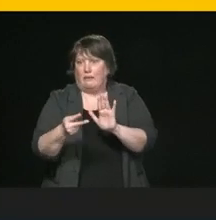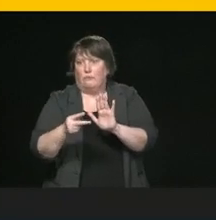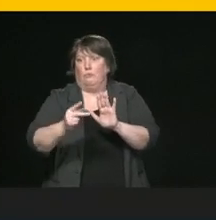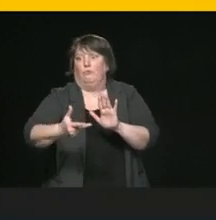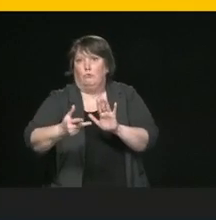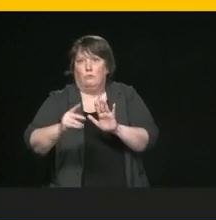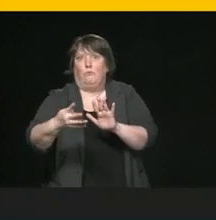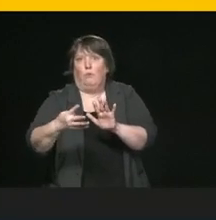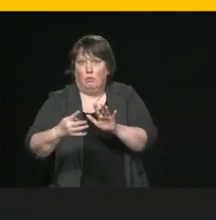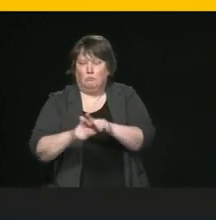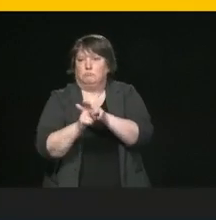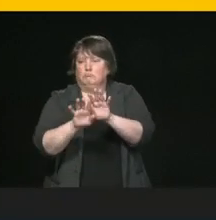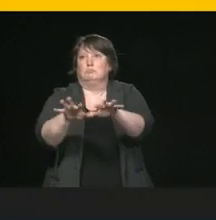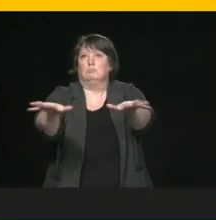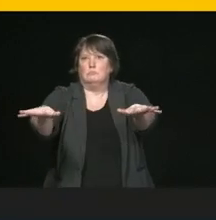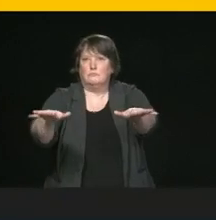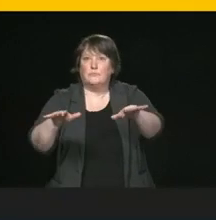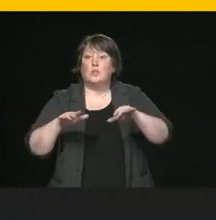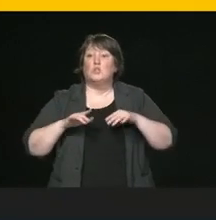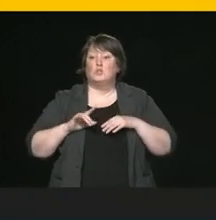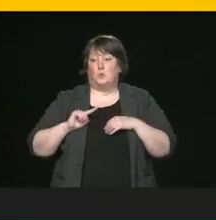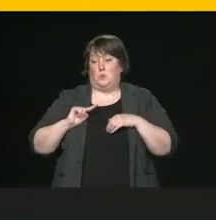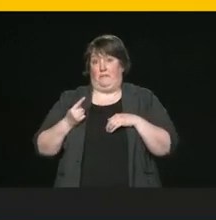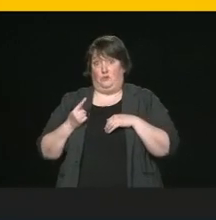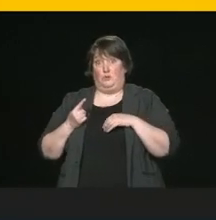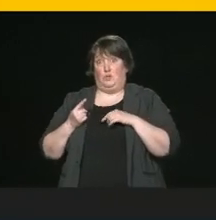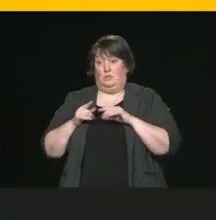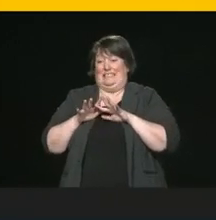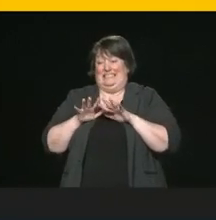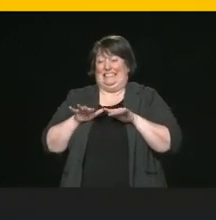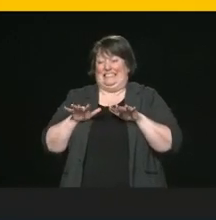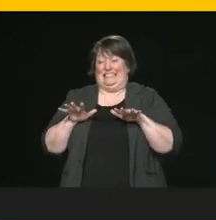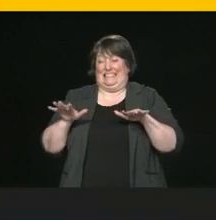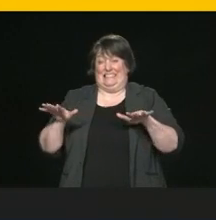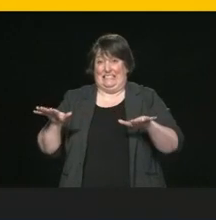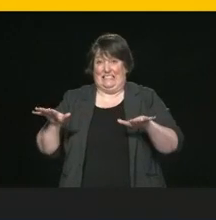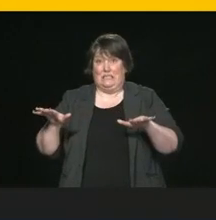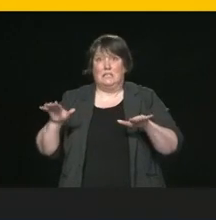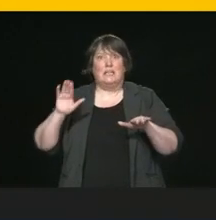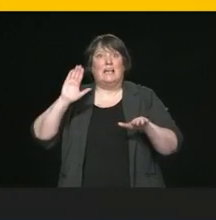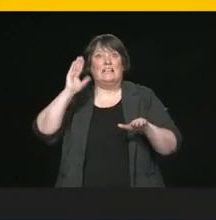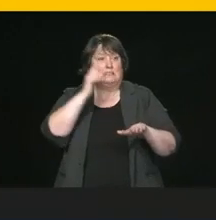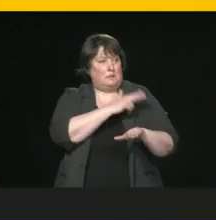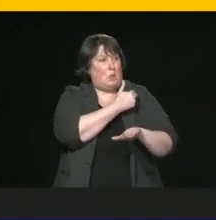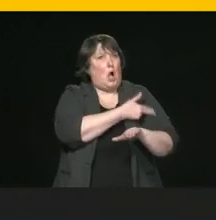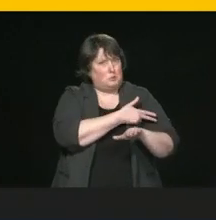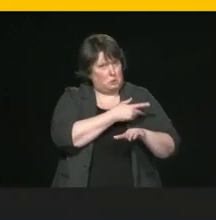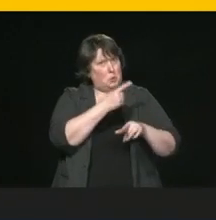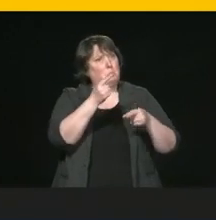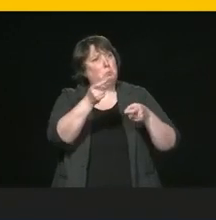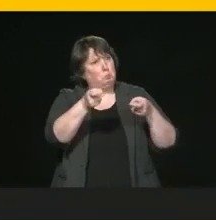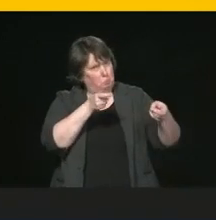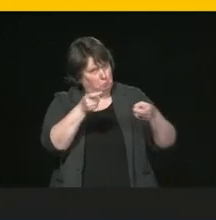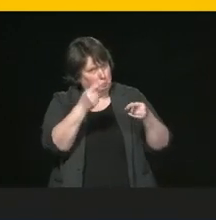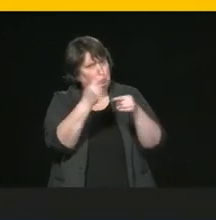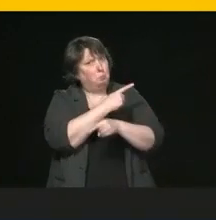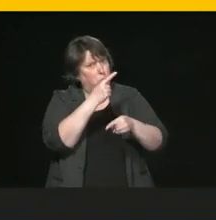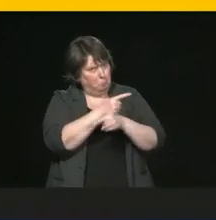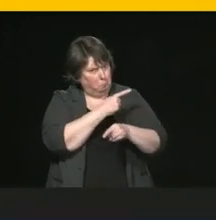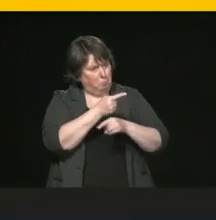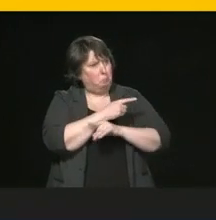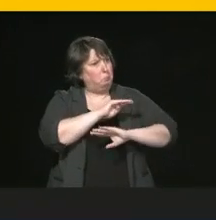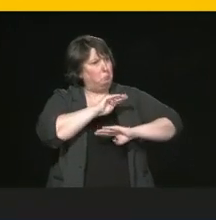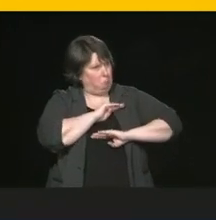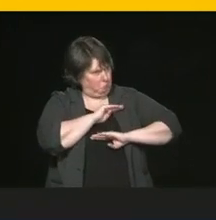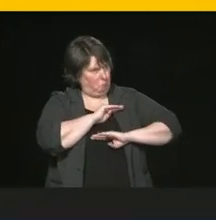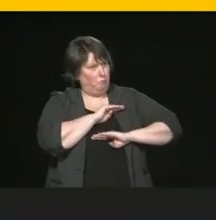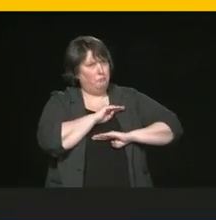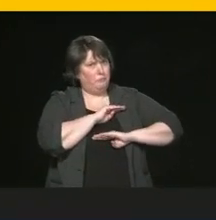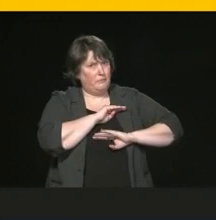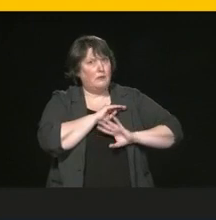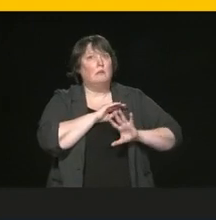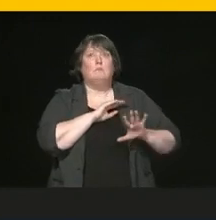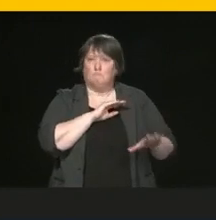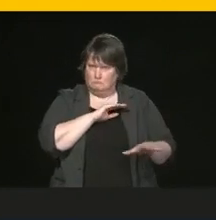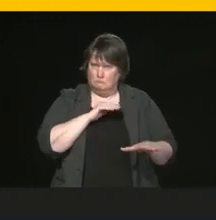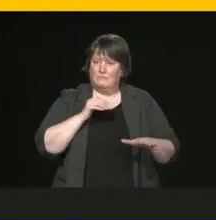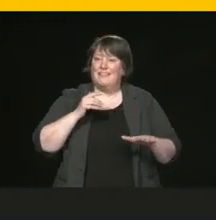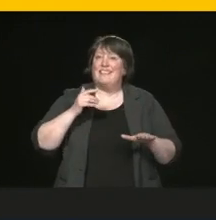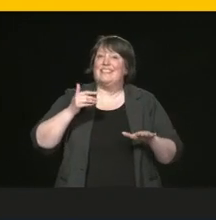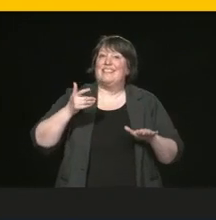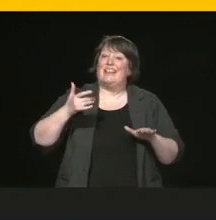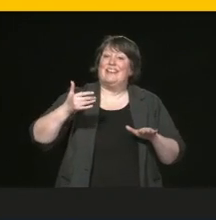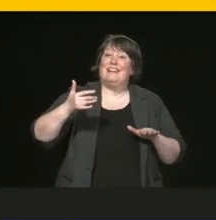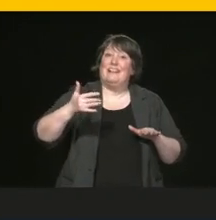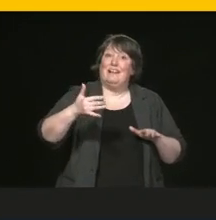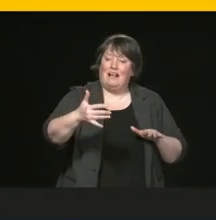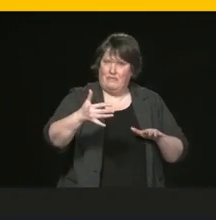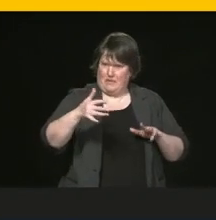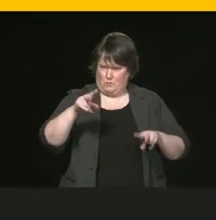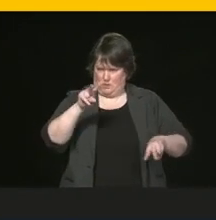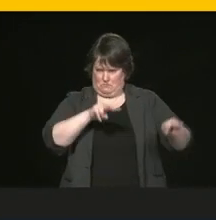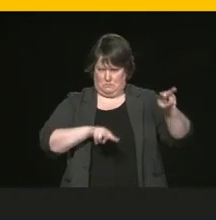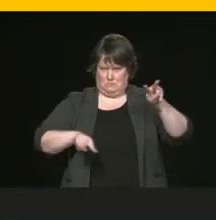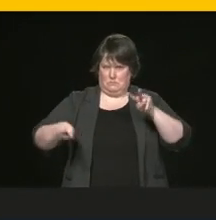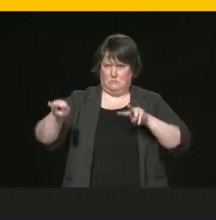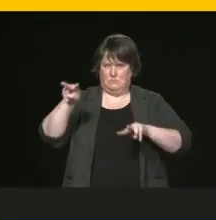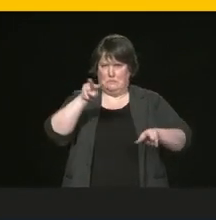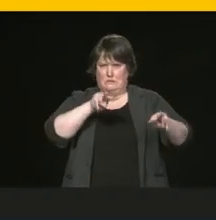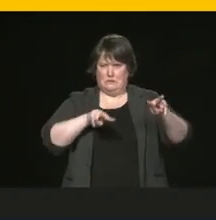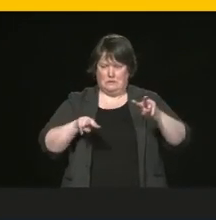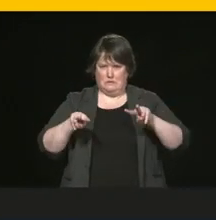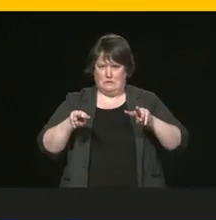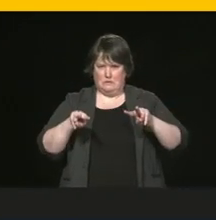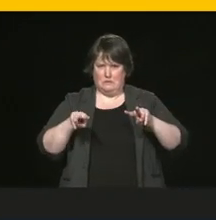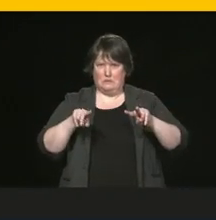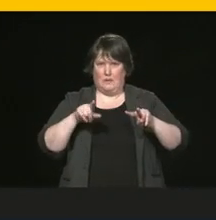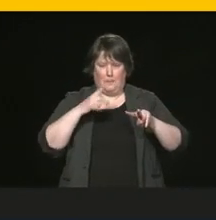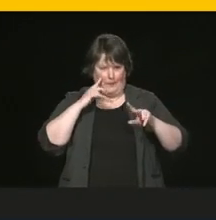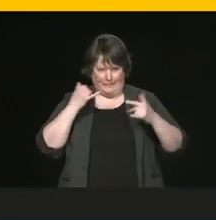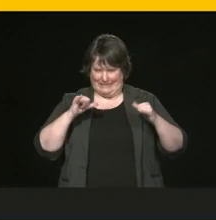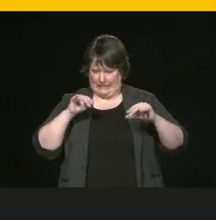THROUGH.